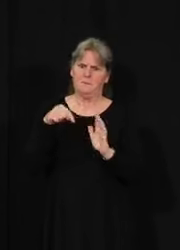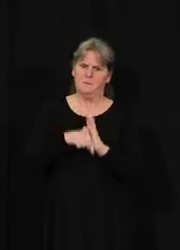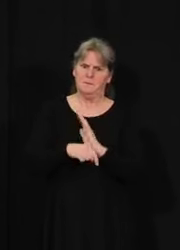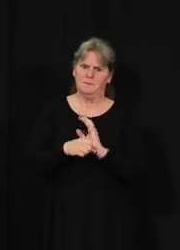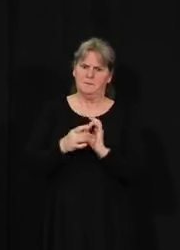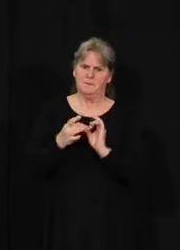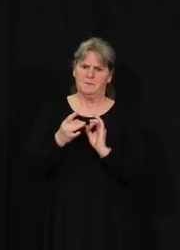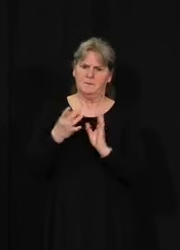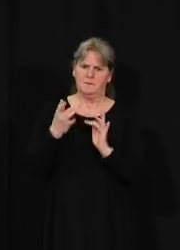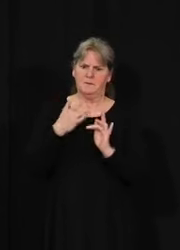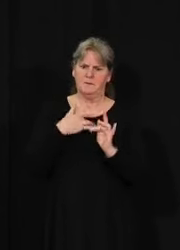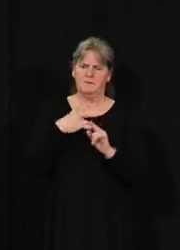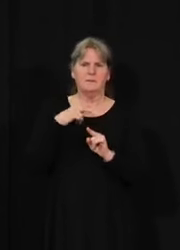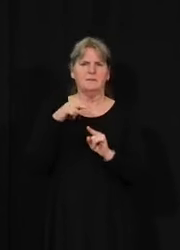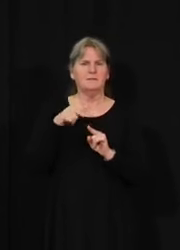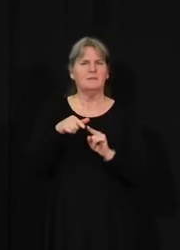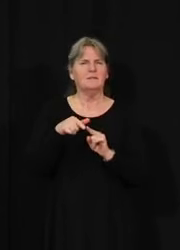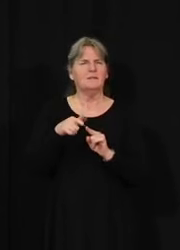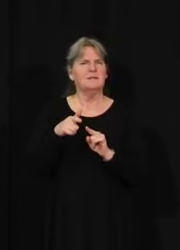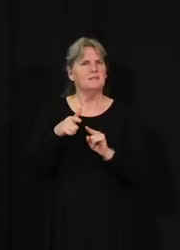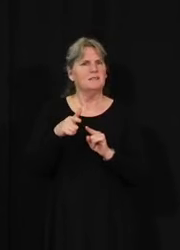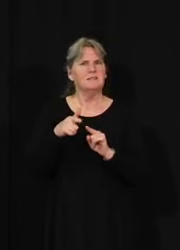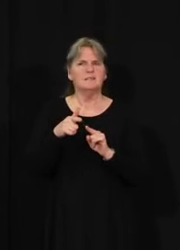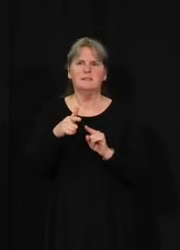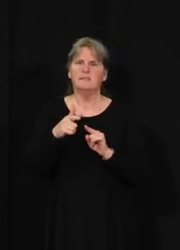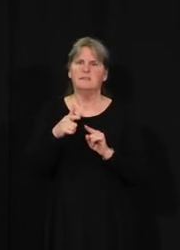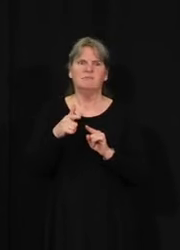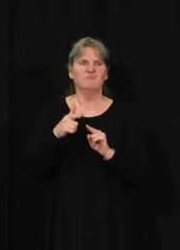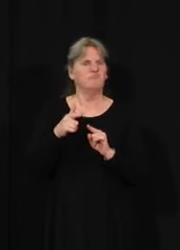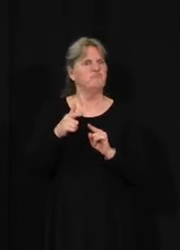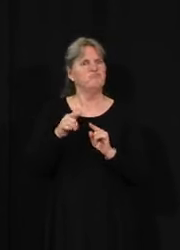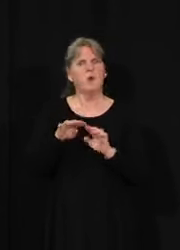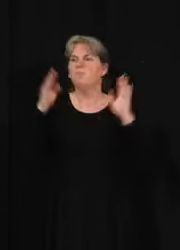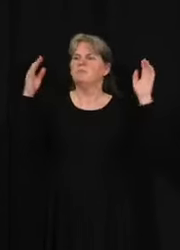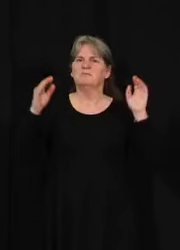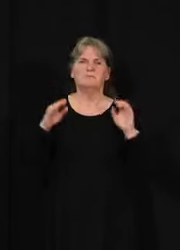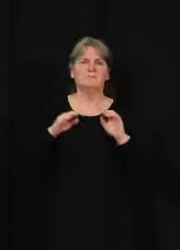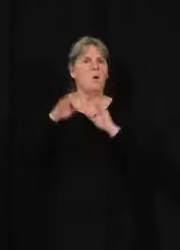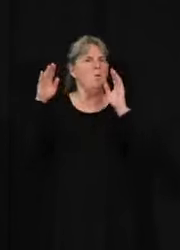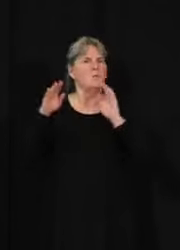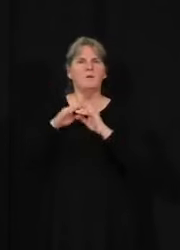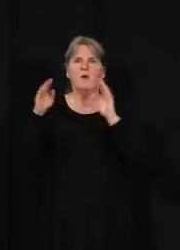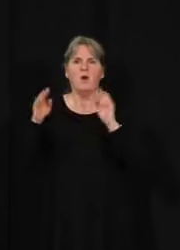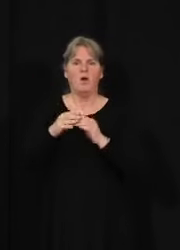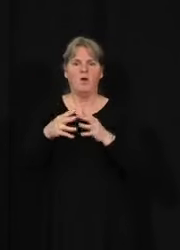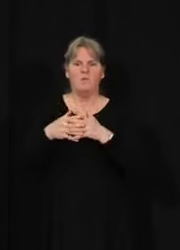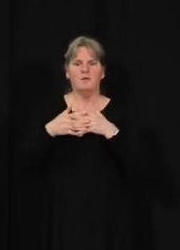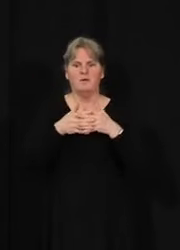serious concerns that, I guess aggressive reopening plans are highly likely to trigger second